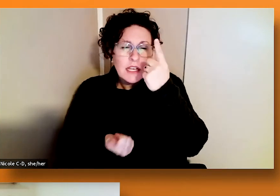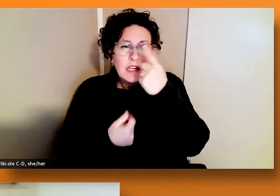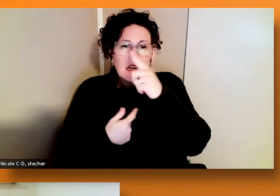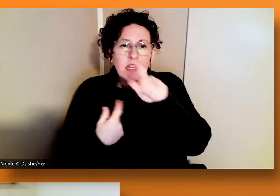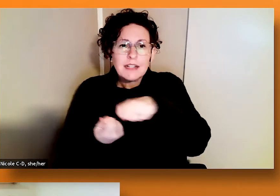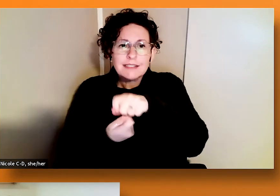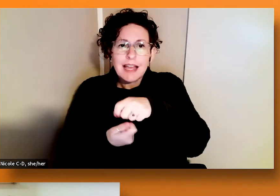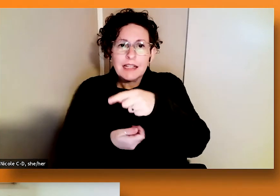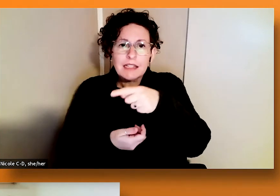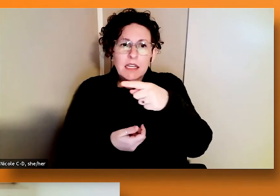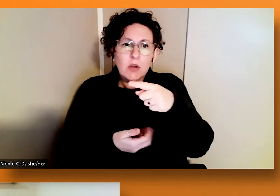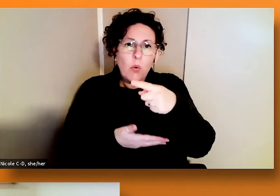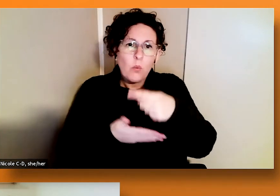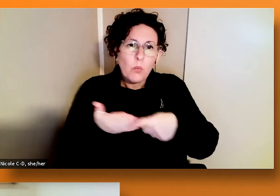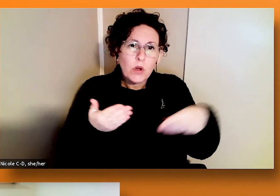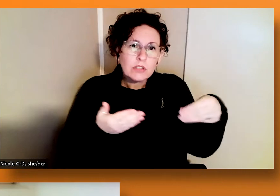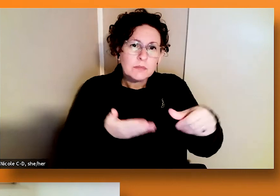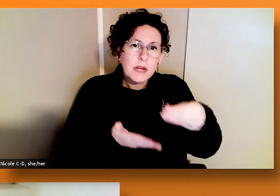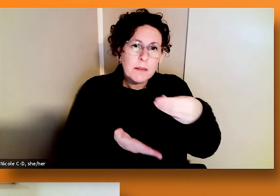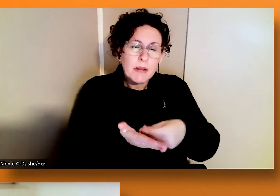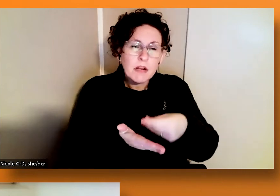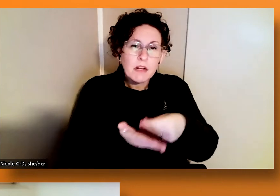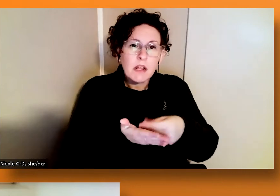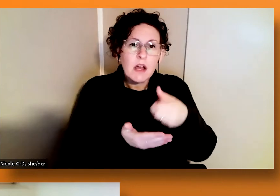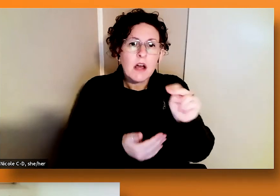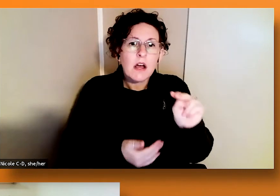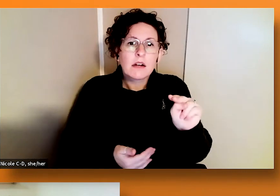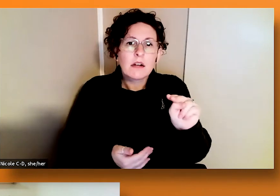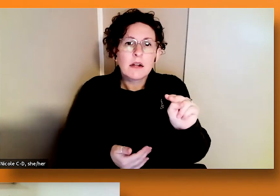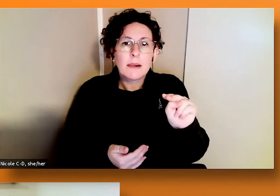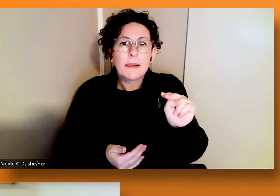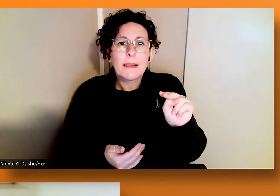exactly where in this grant statement